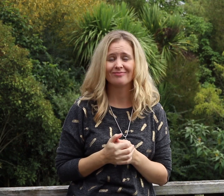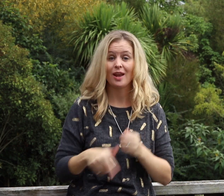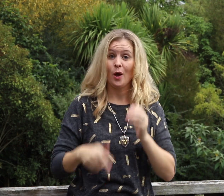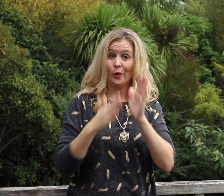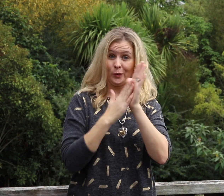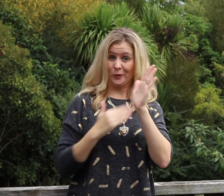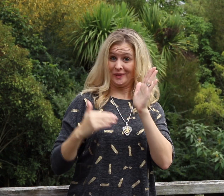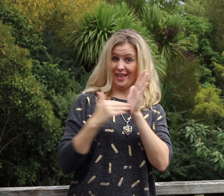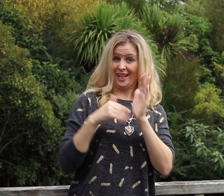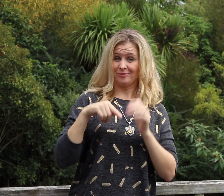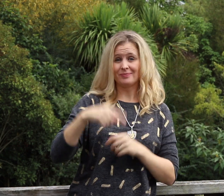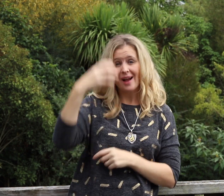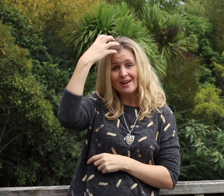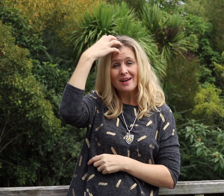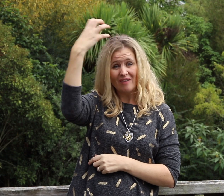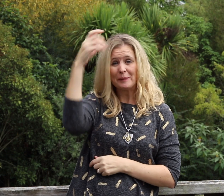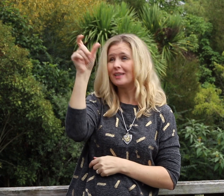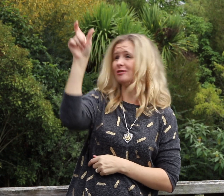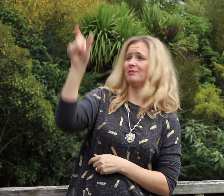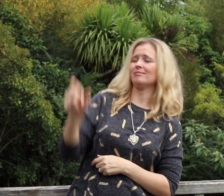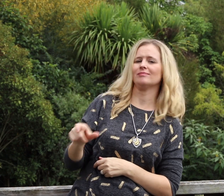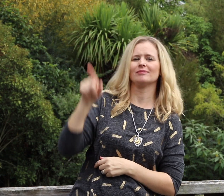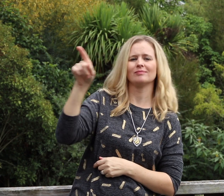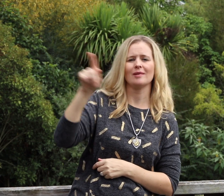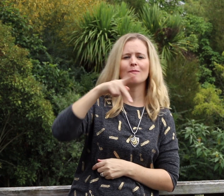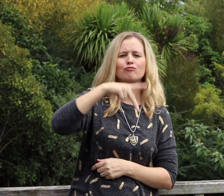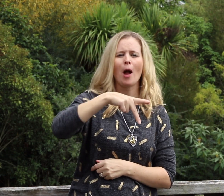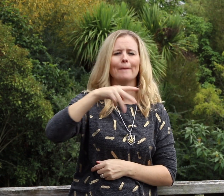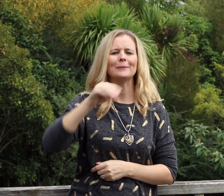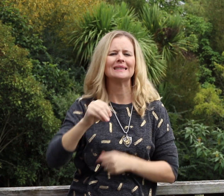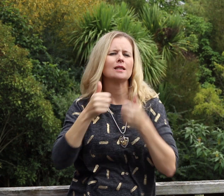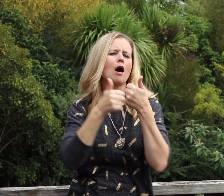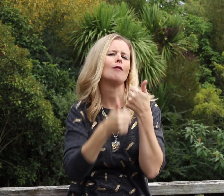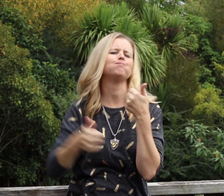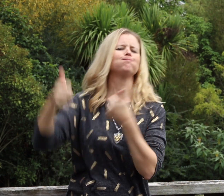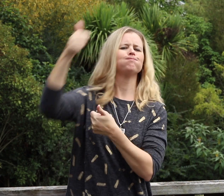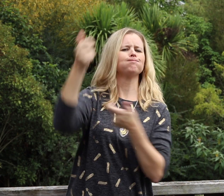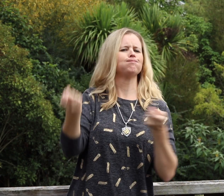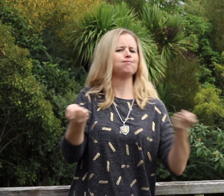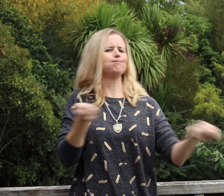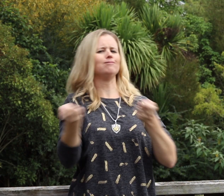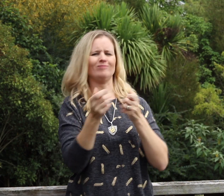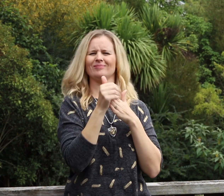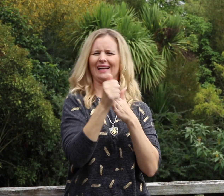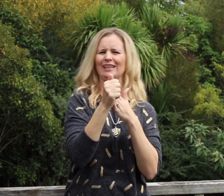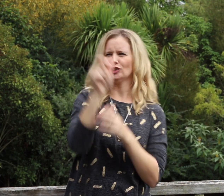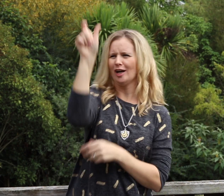thing that remains, we are truly ecstatic for having beaten the COVID-19!